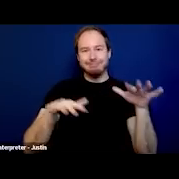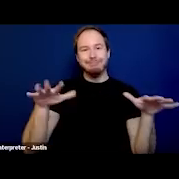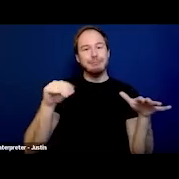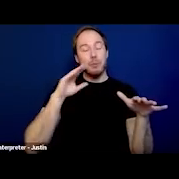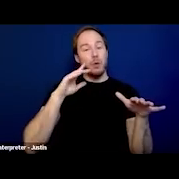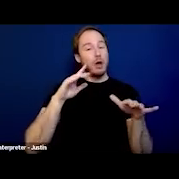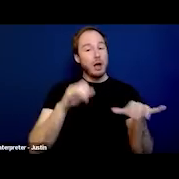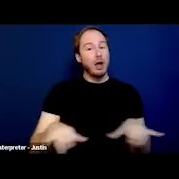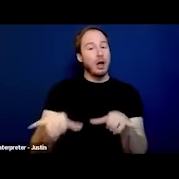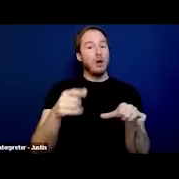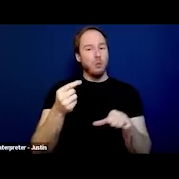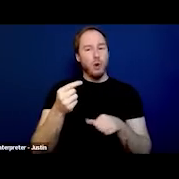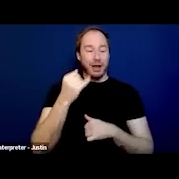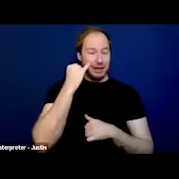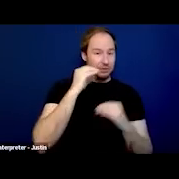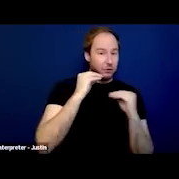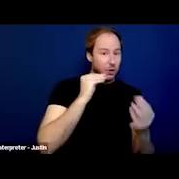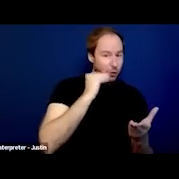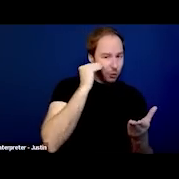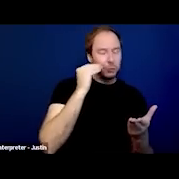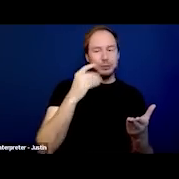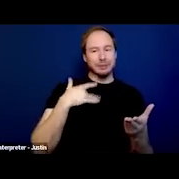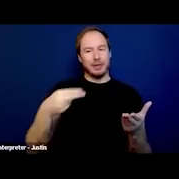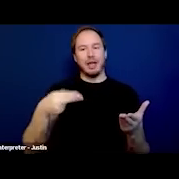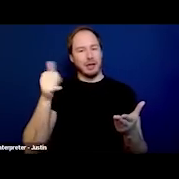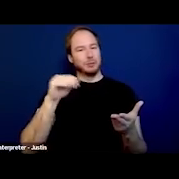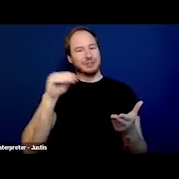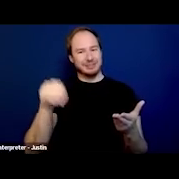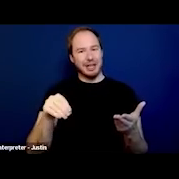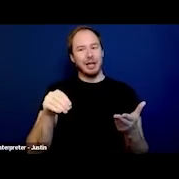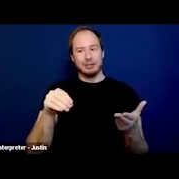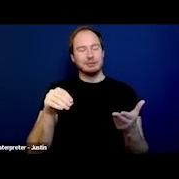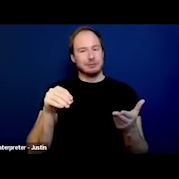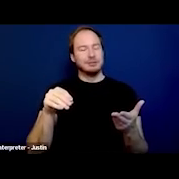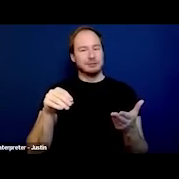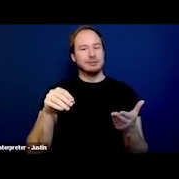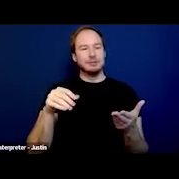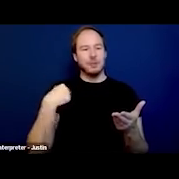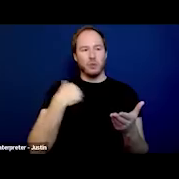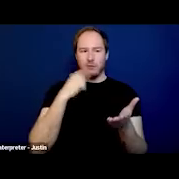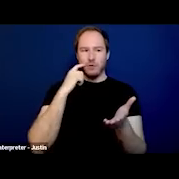between people experiencing homelessness and people who are in housing, and some notable differences further